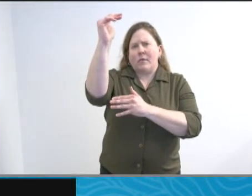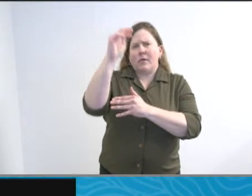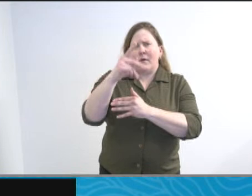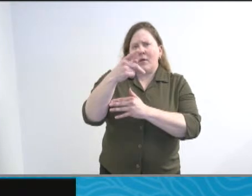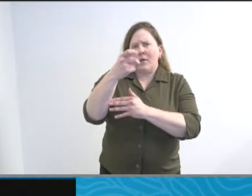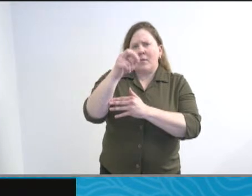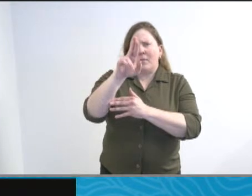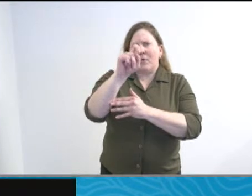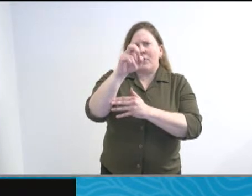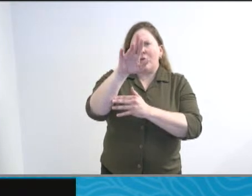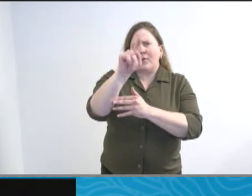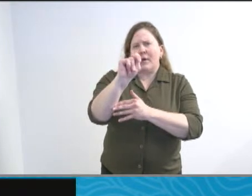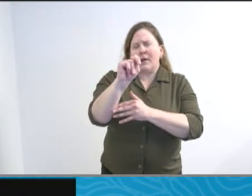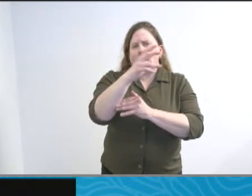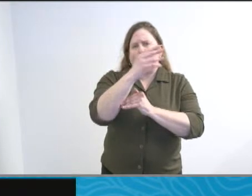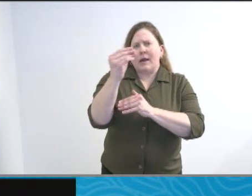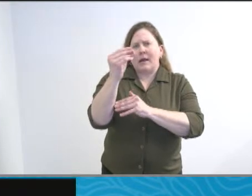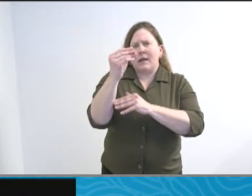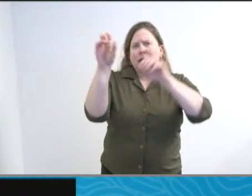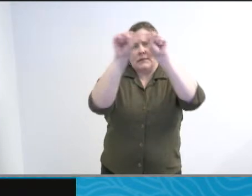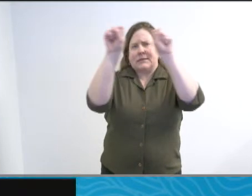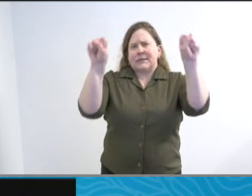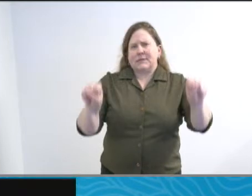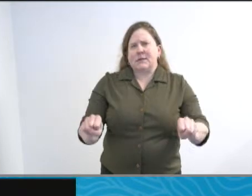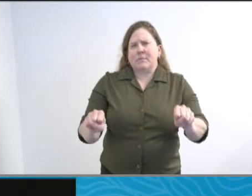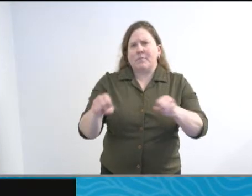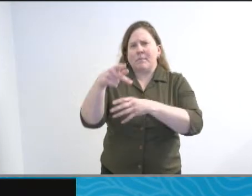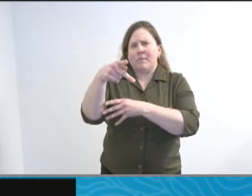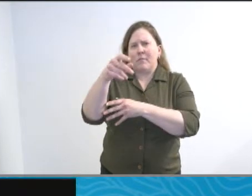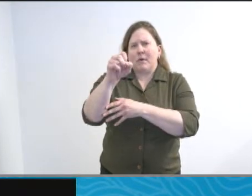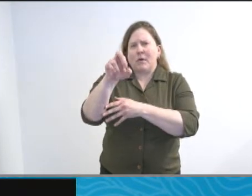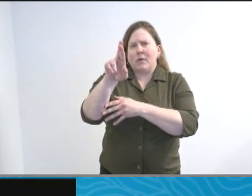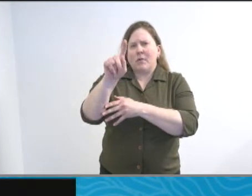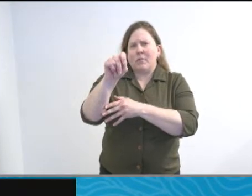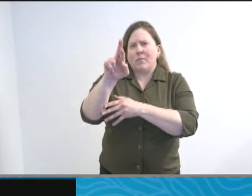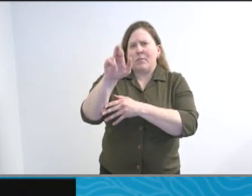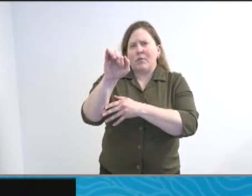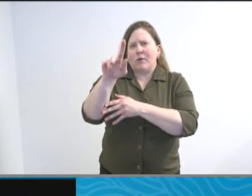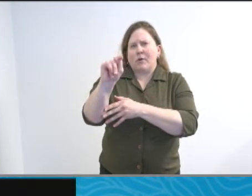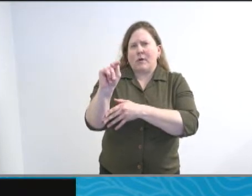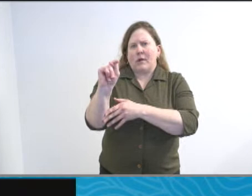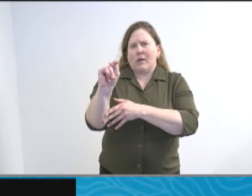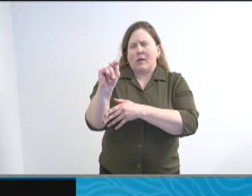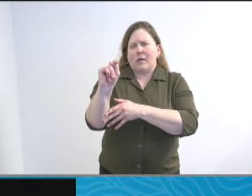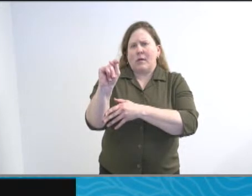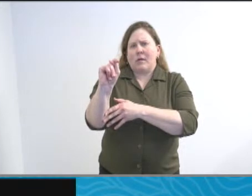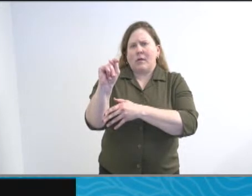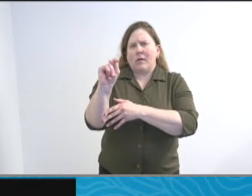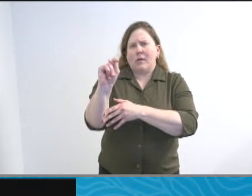in a minute, but I just wanted to remind us and just kind of draw attention to that work that we engaged in.